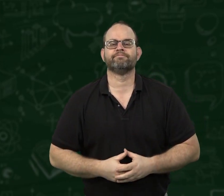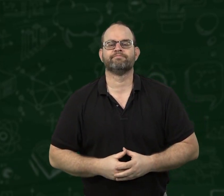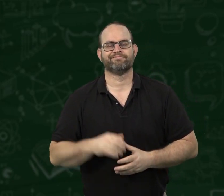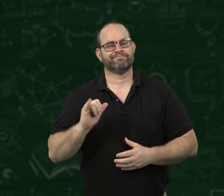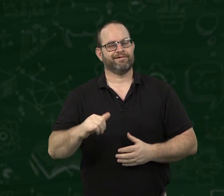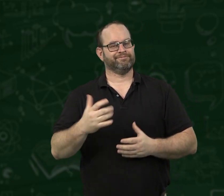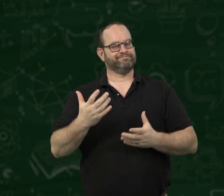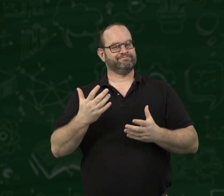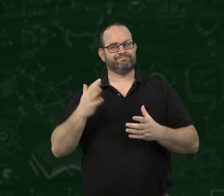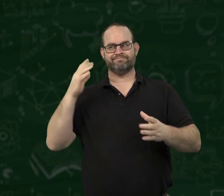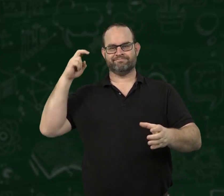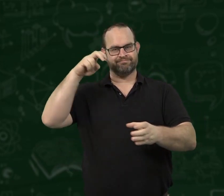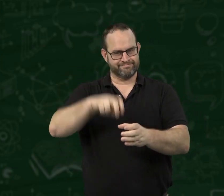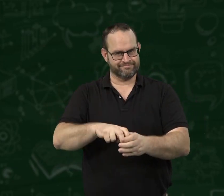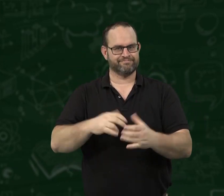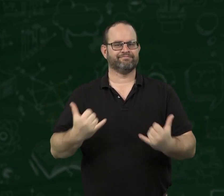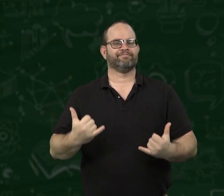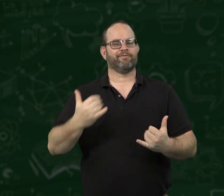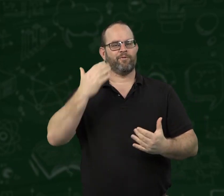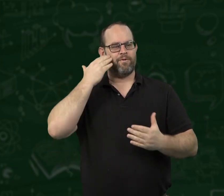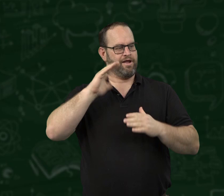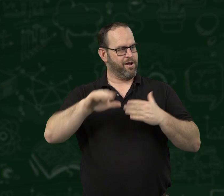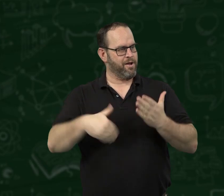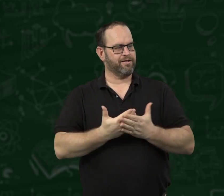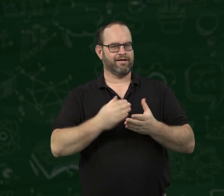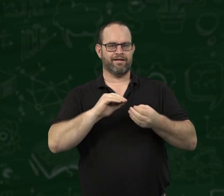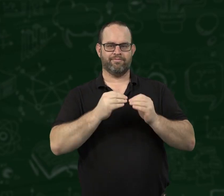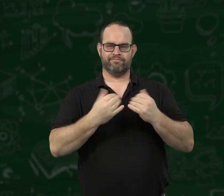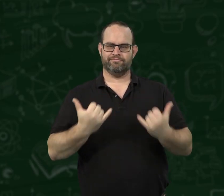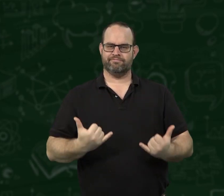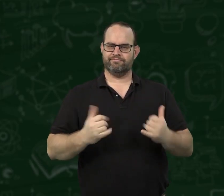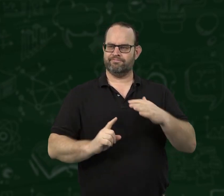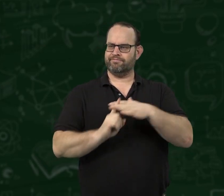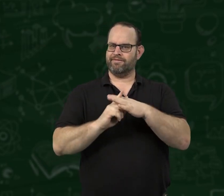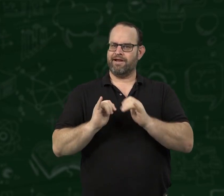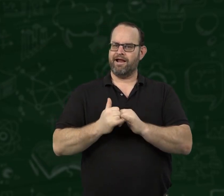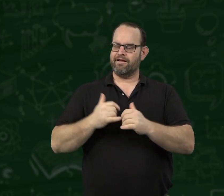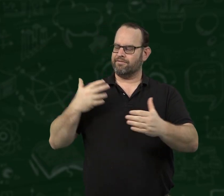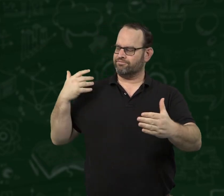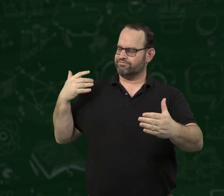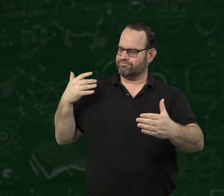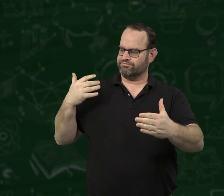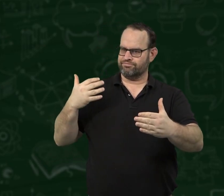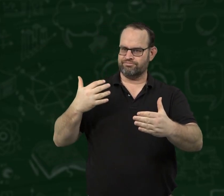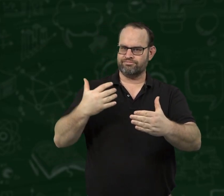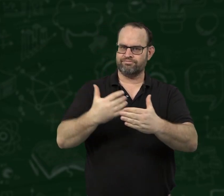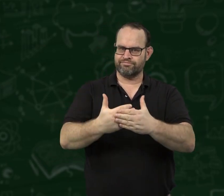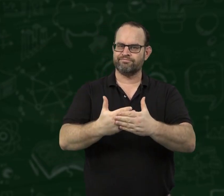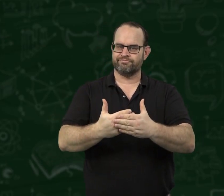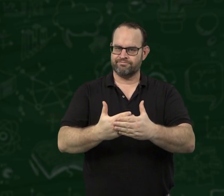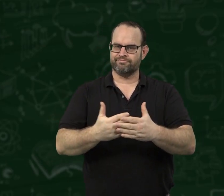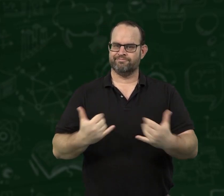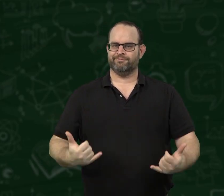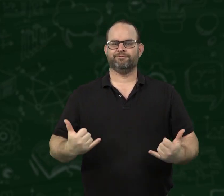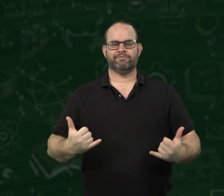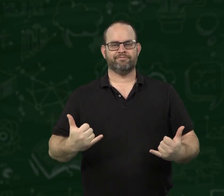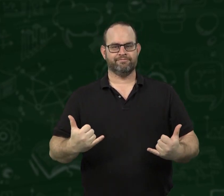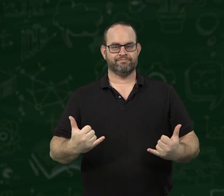Now you know all the number systems and how they were discovered.